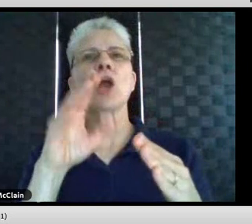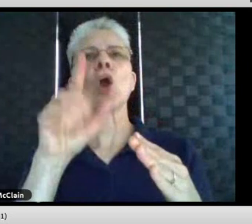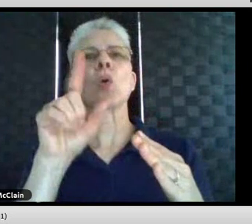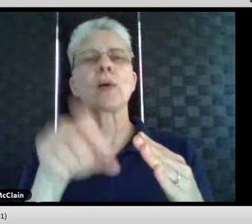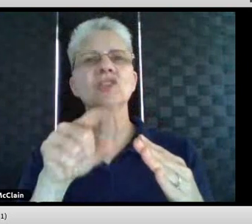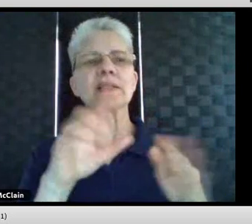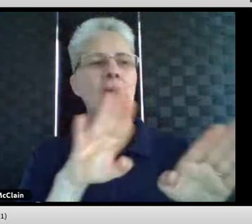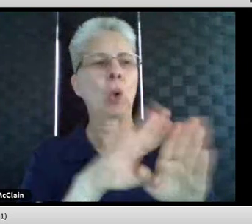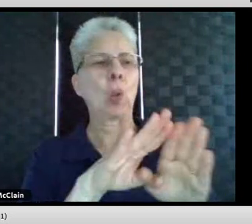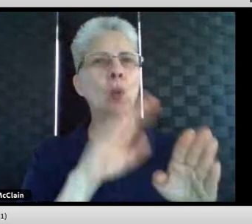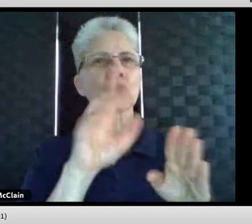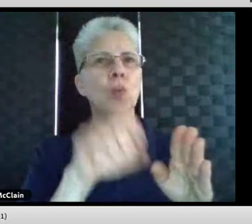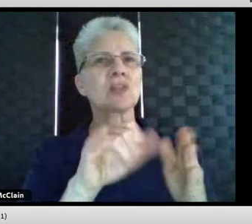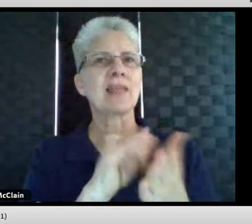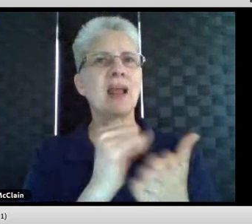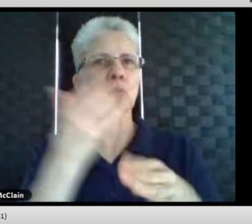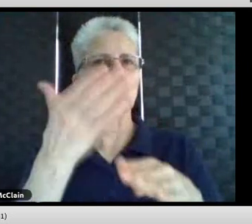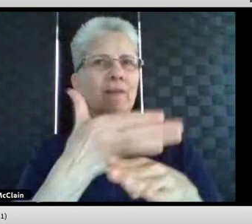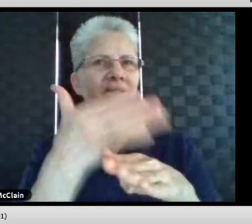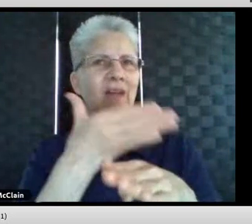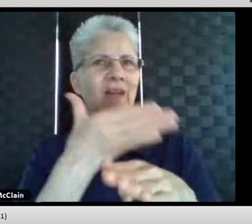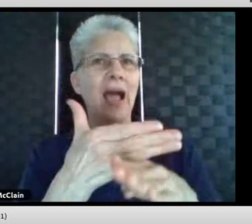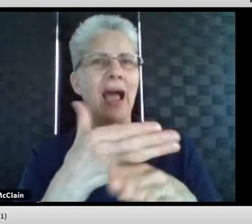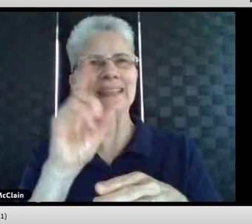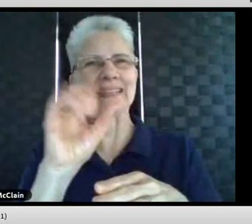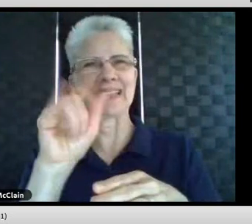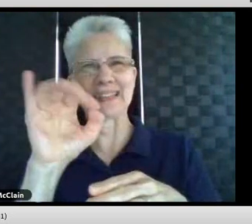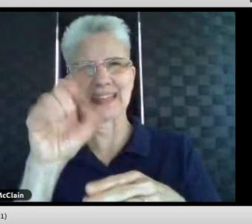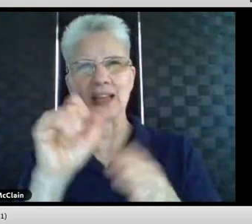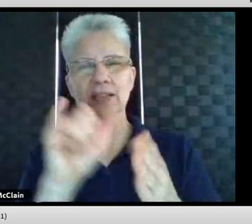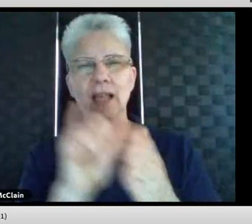and that'll help you refine the details, and this is really the heart of the reference interview.